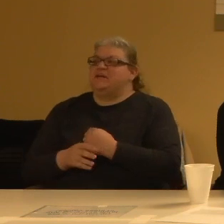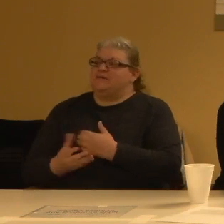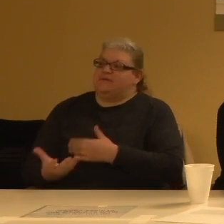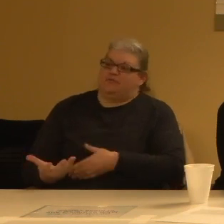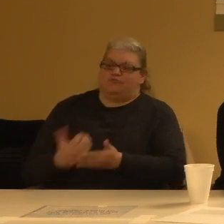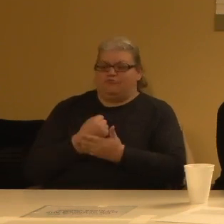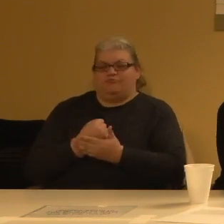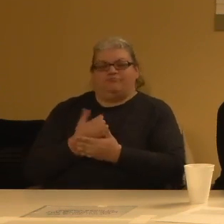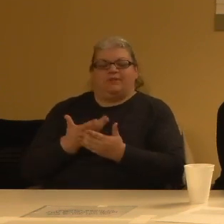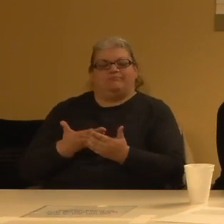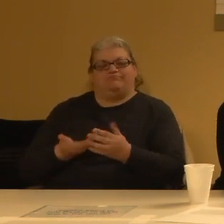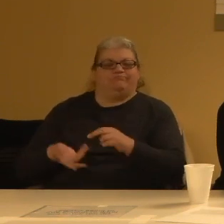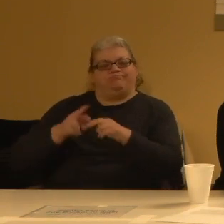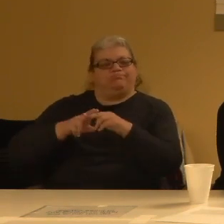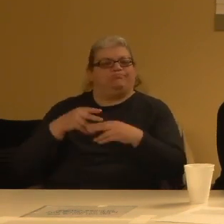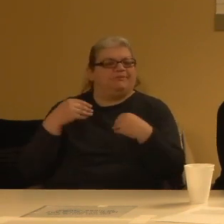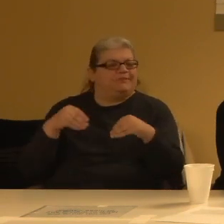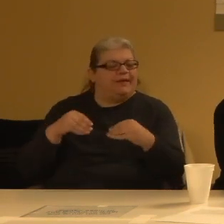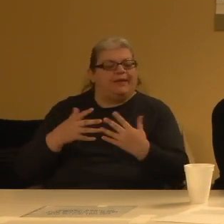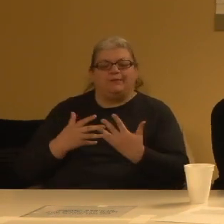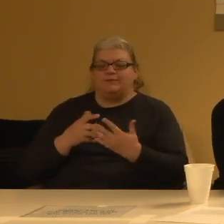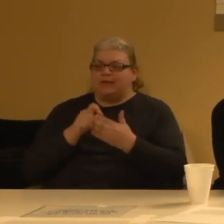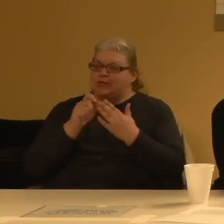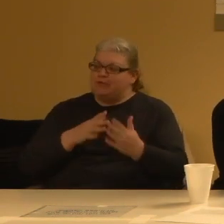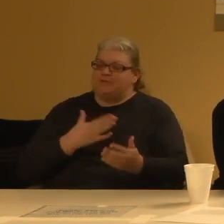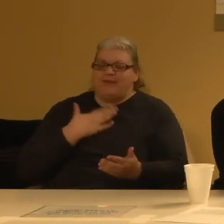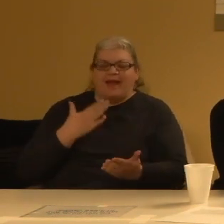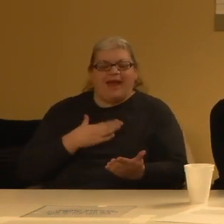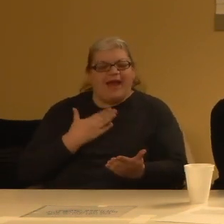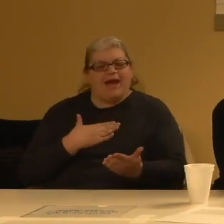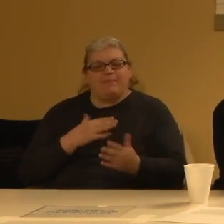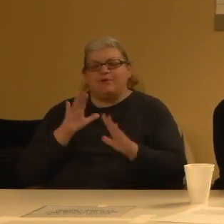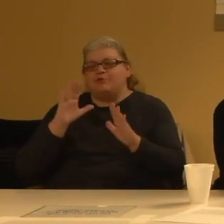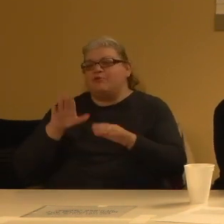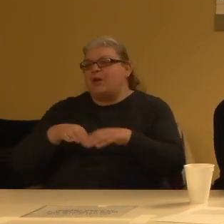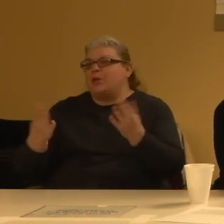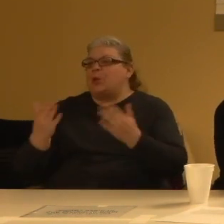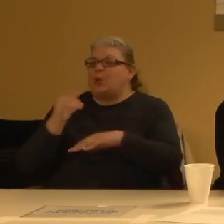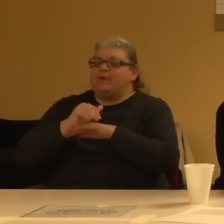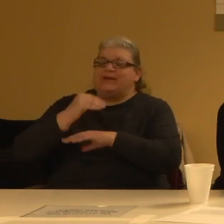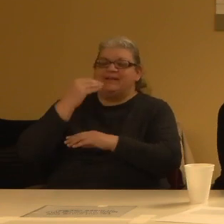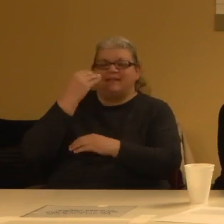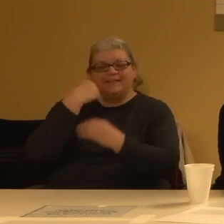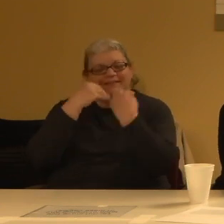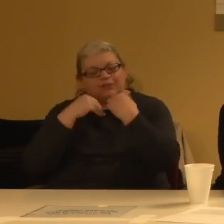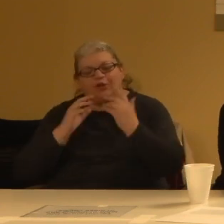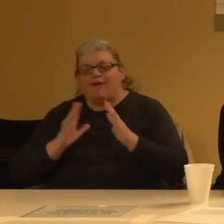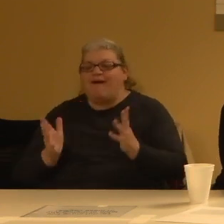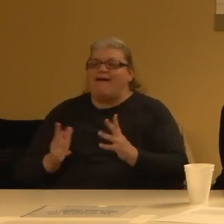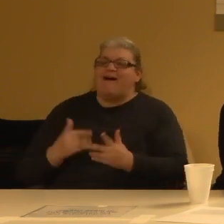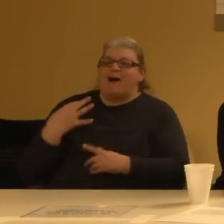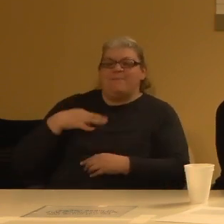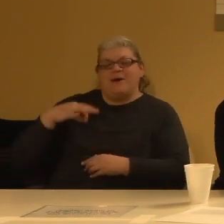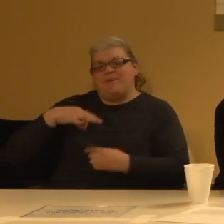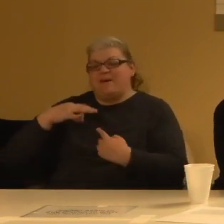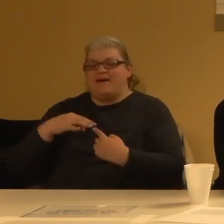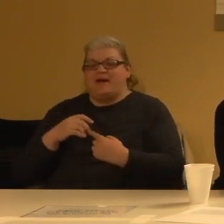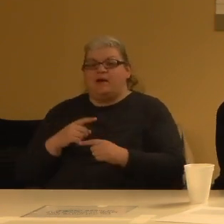makes the writer really happy and creates a great opening night dinner. I mean there are all these benefits to you being in it, but if the chips are down,